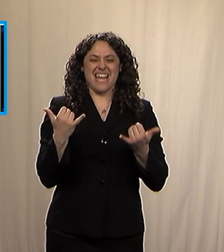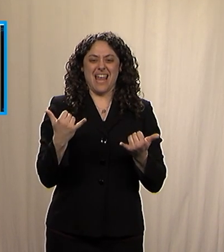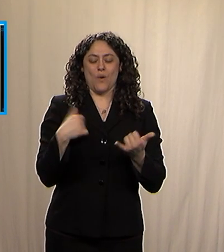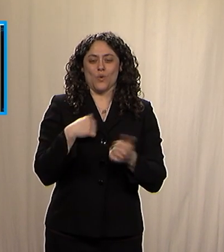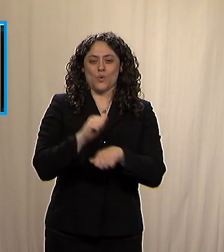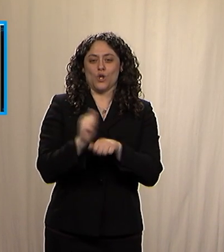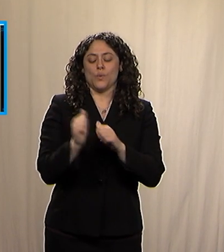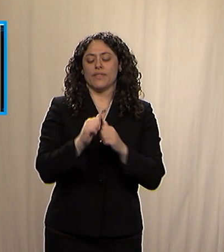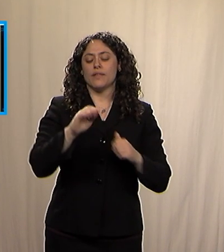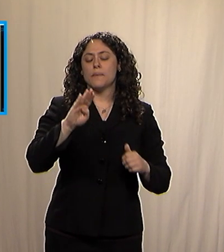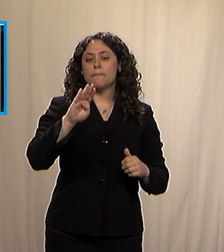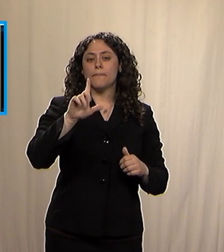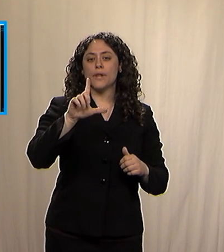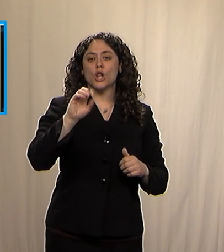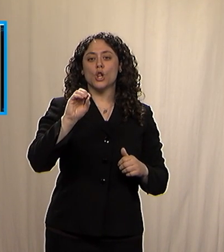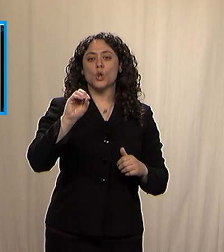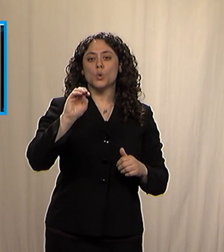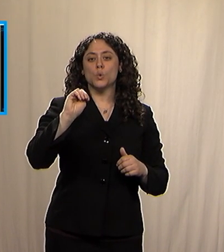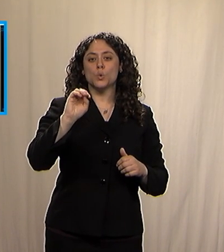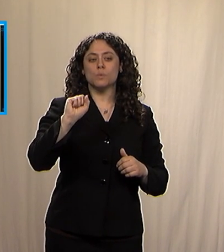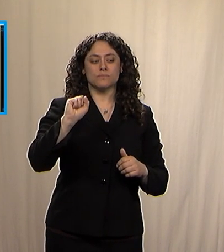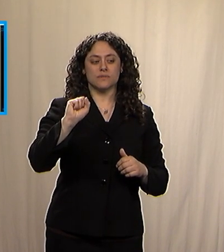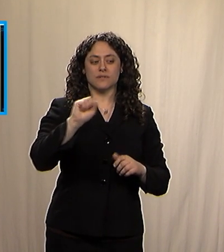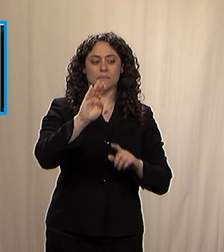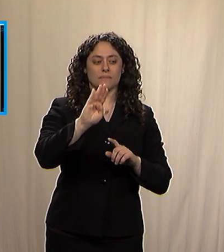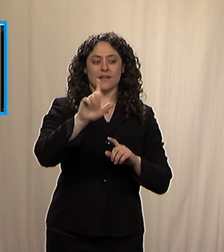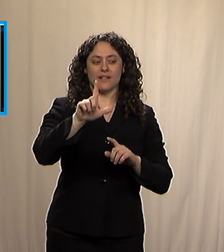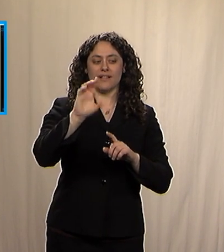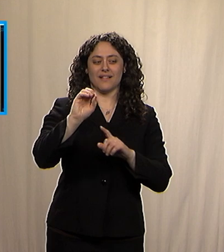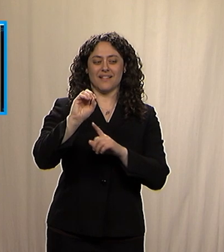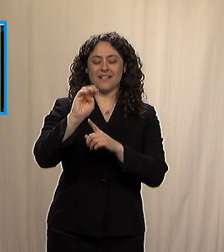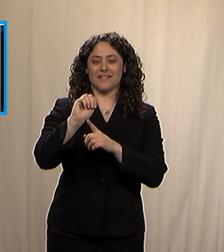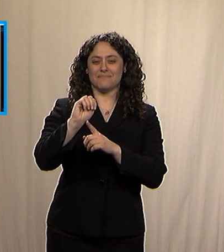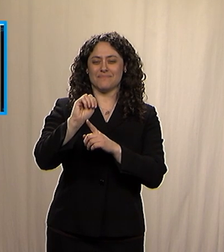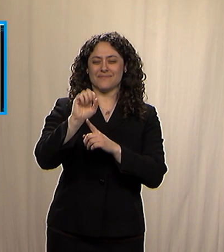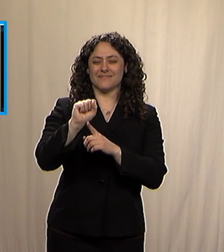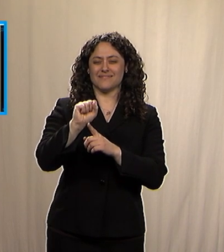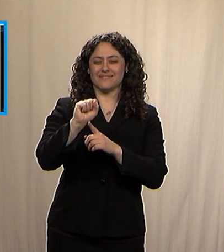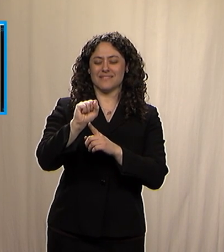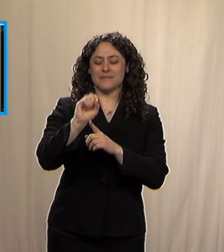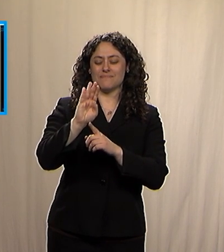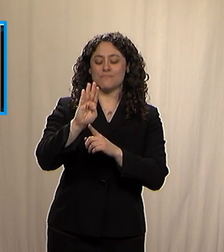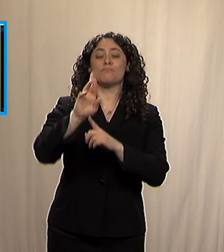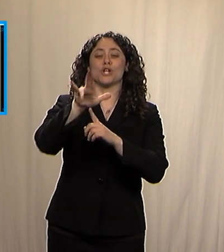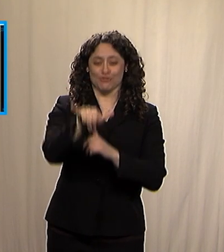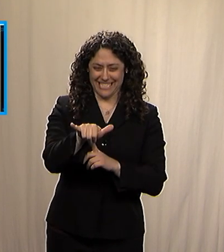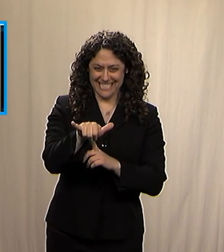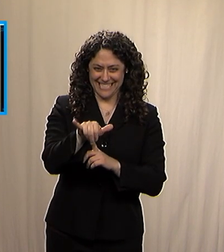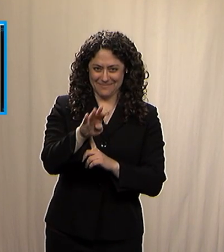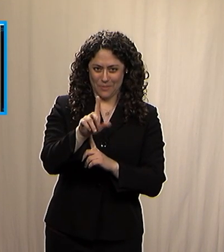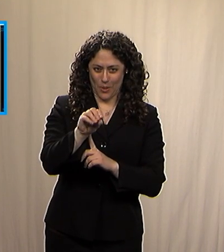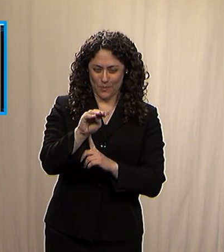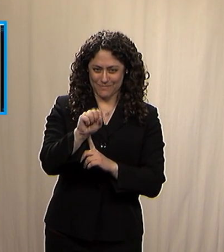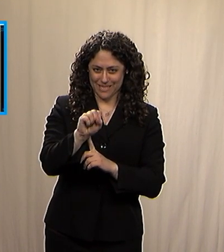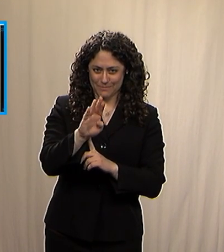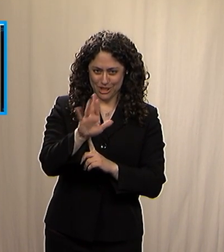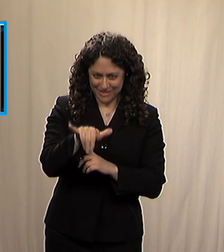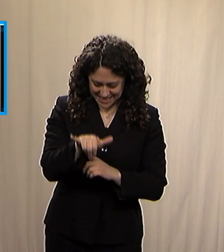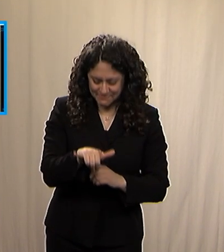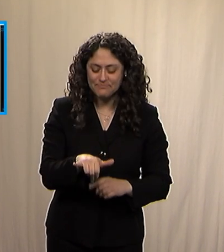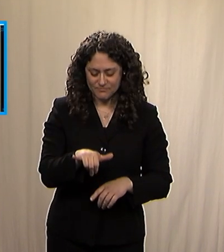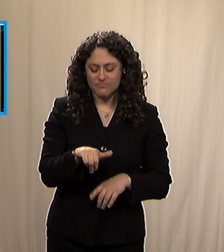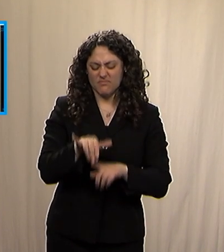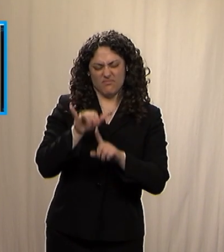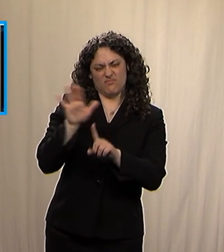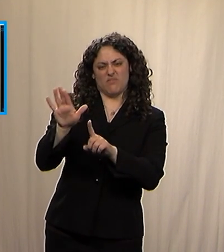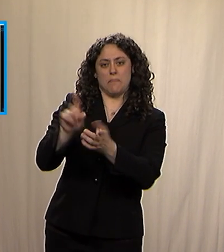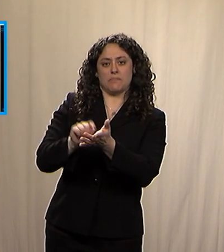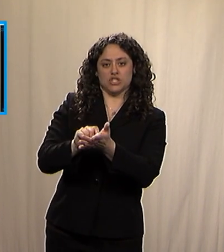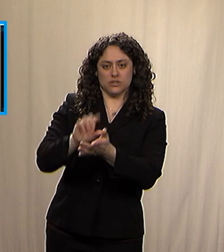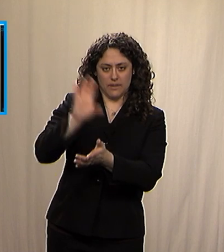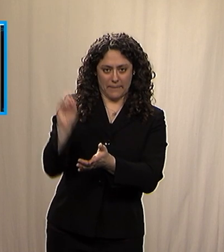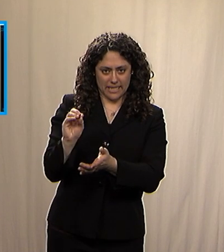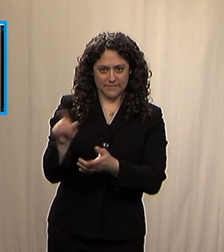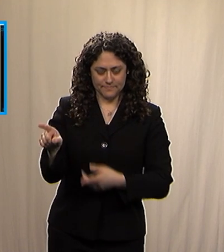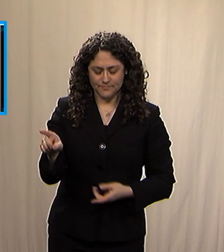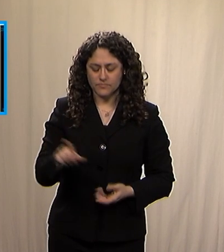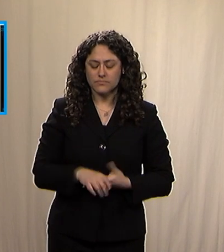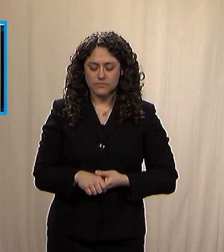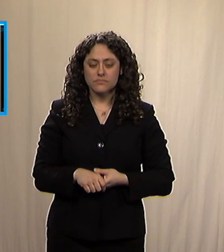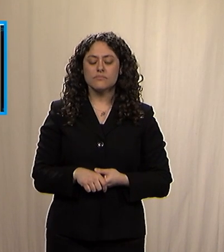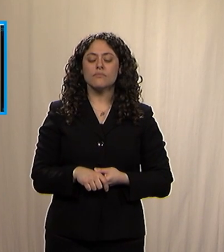It's a publishing company.